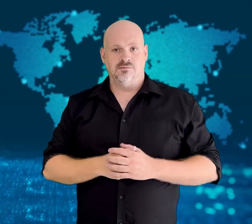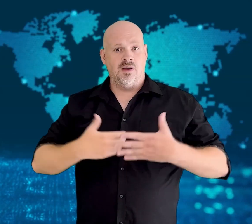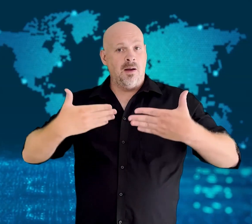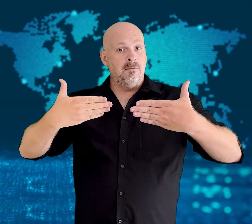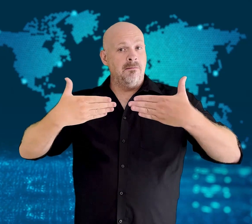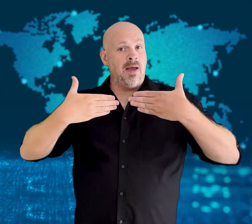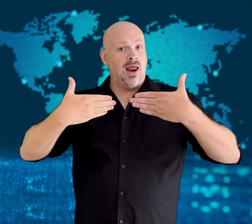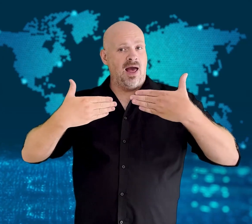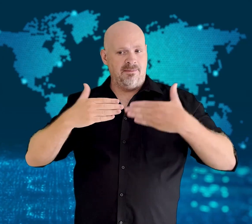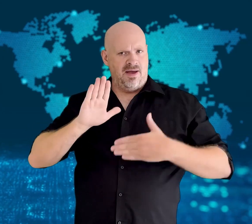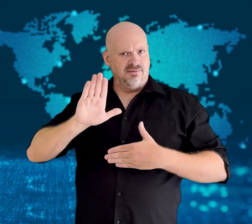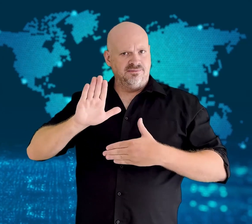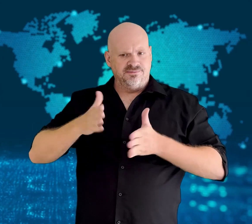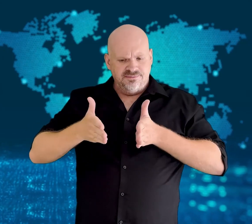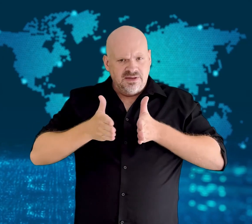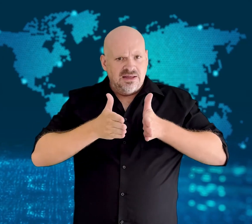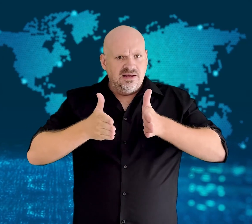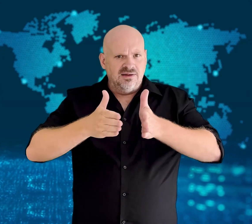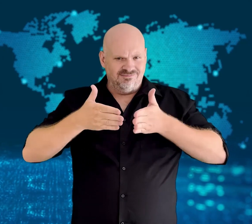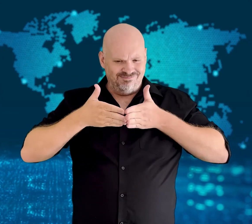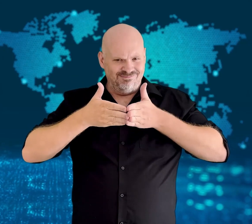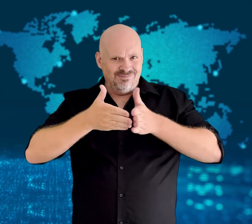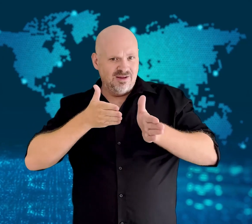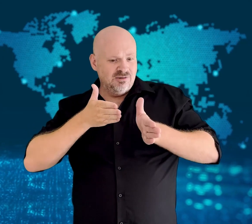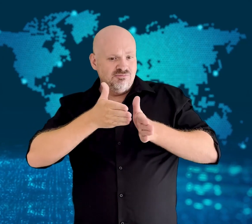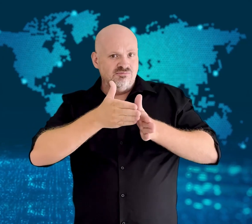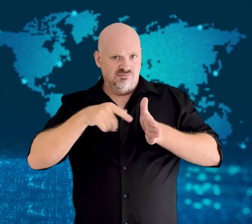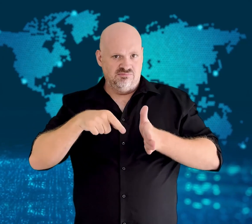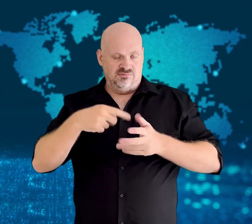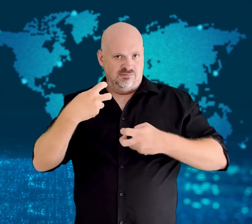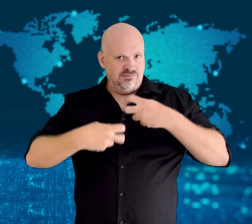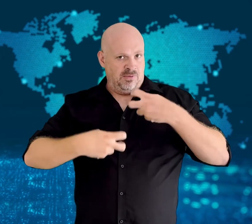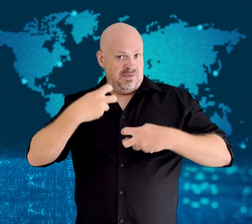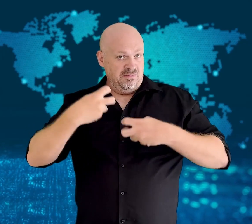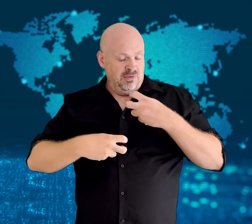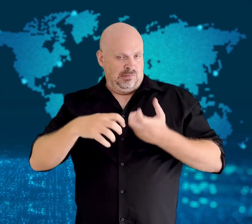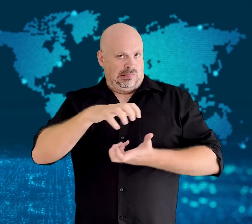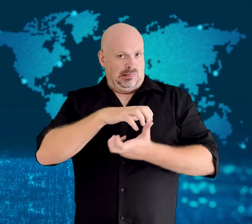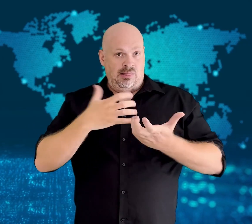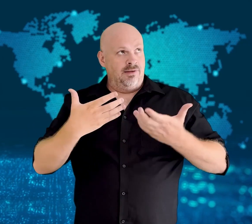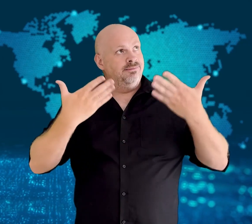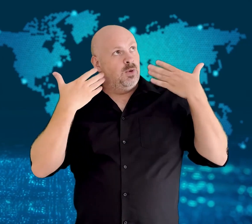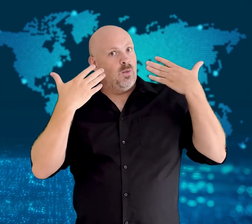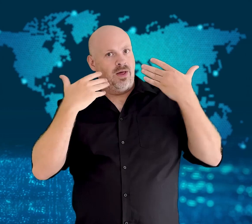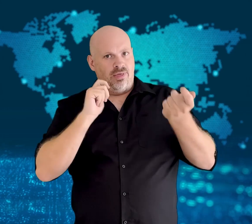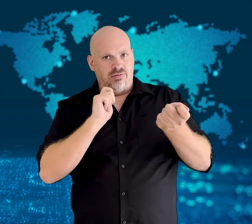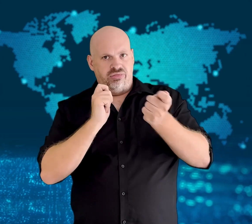[GAVIN]: The Panama Canal is struggling against the impacts of